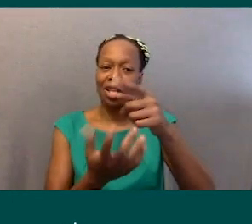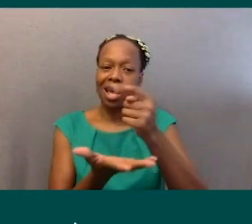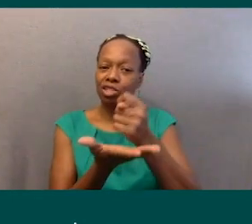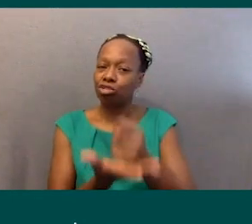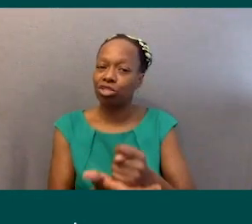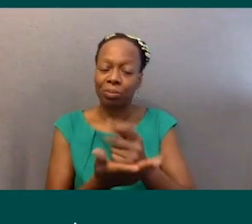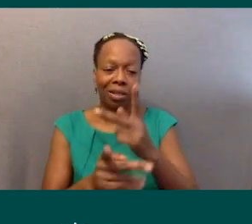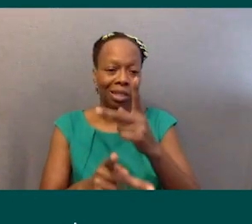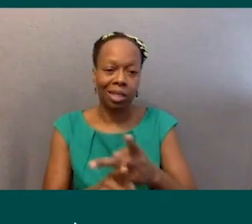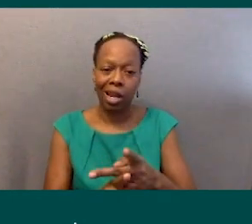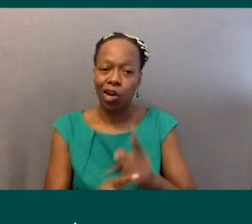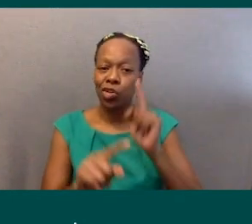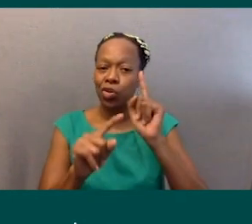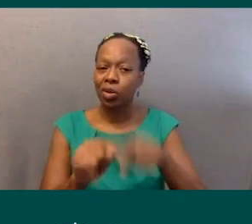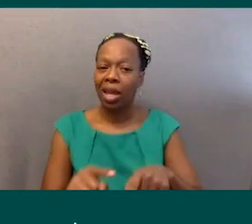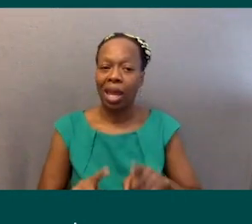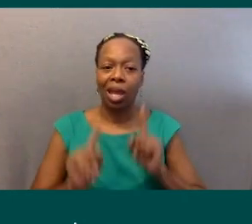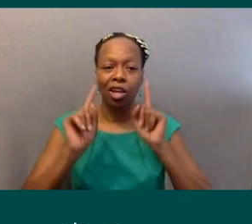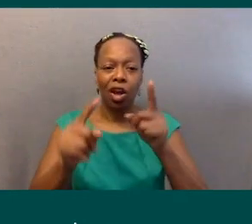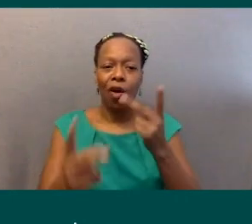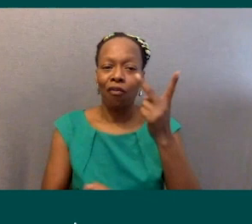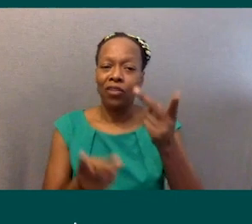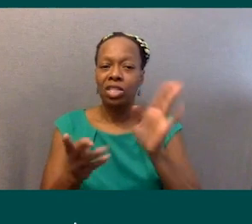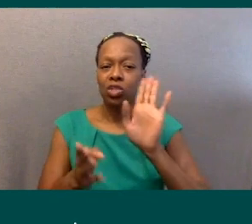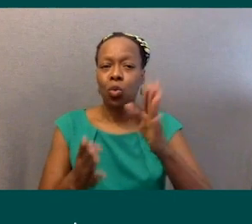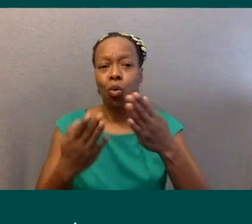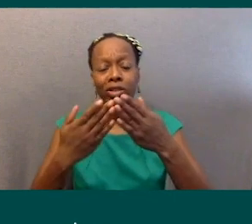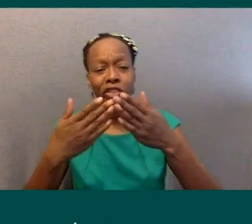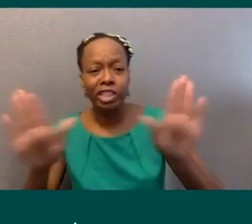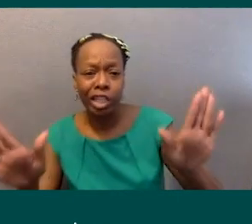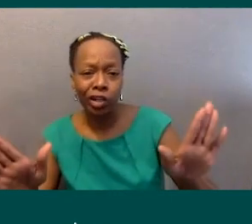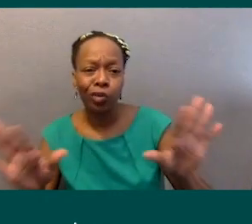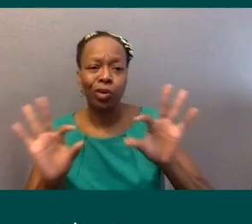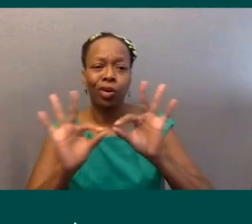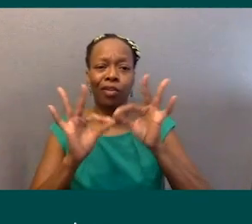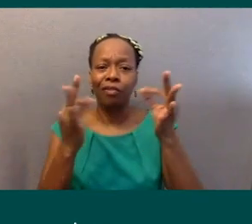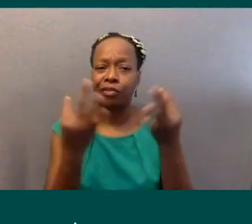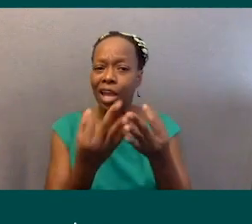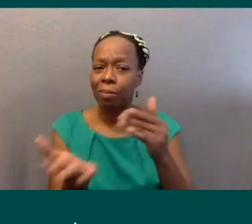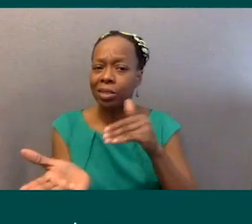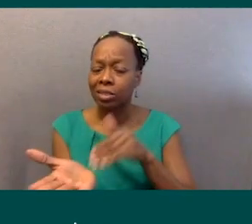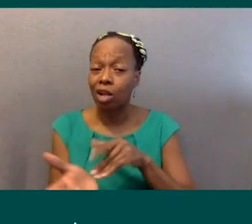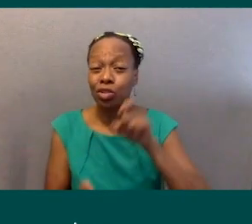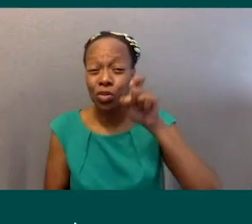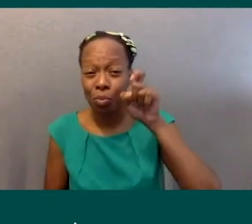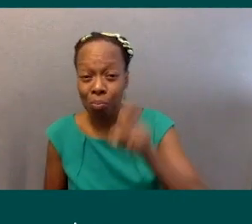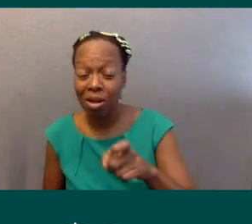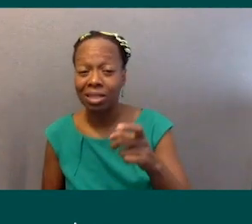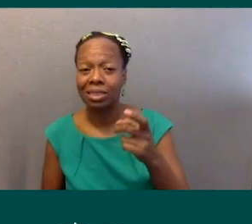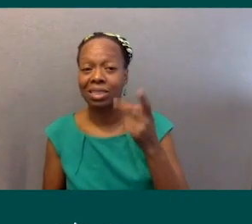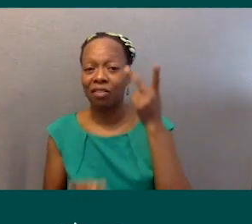for botulinum toxins injections, or your family physician. You really do need to see a specialist